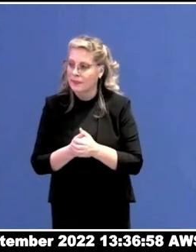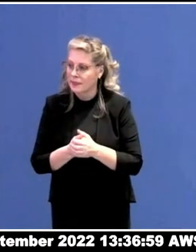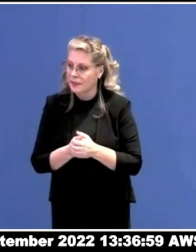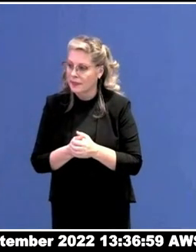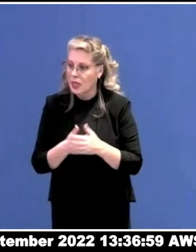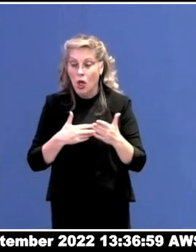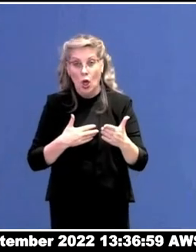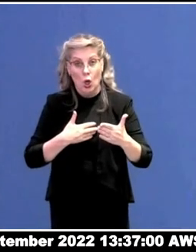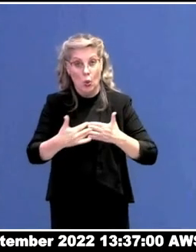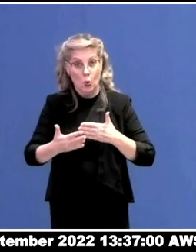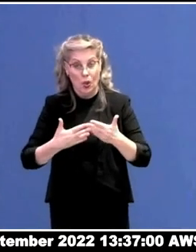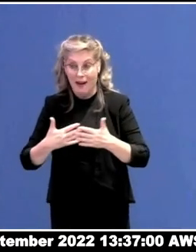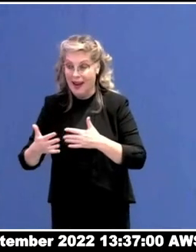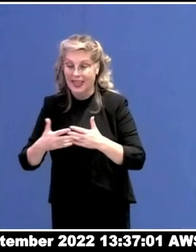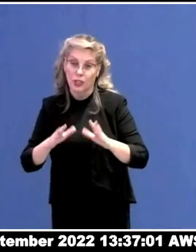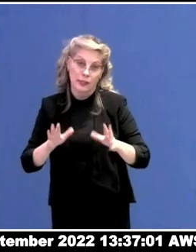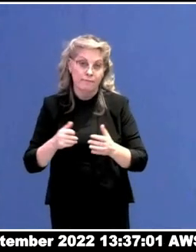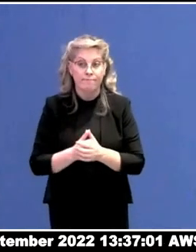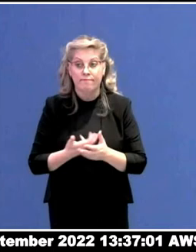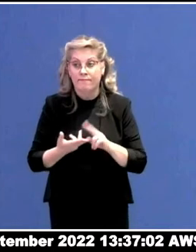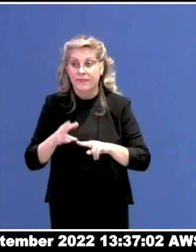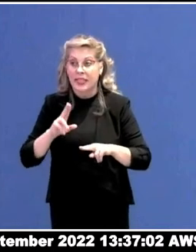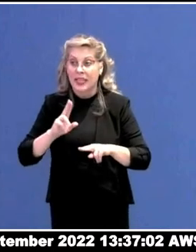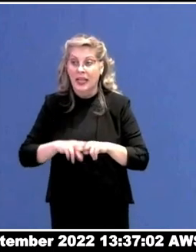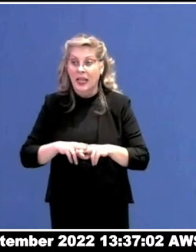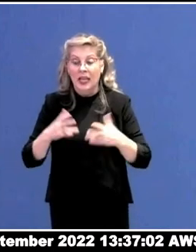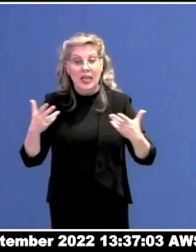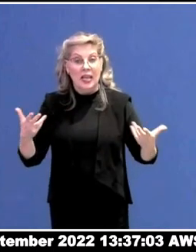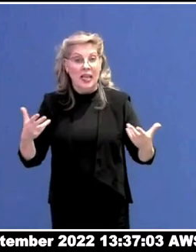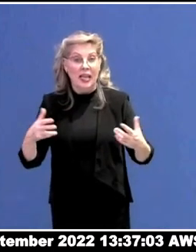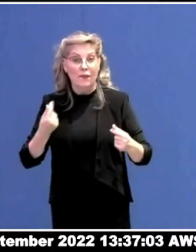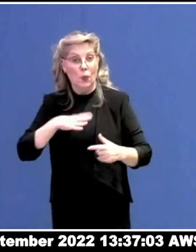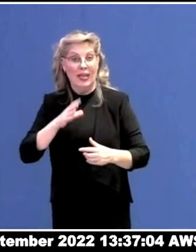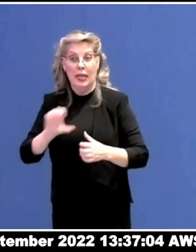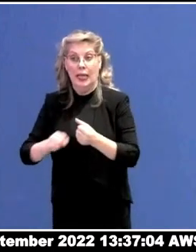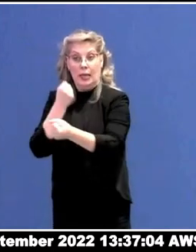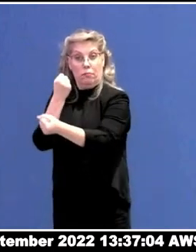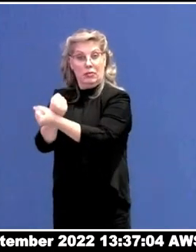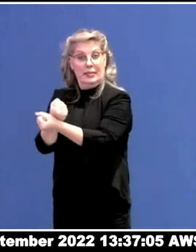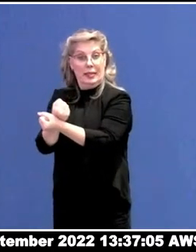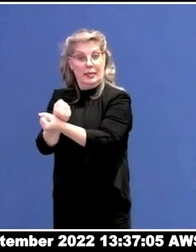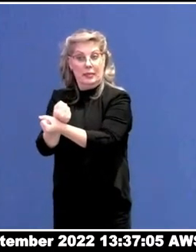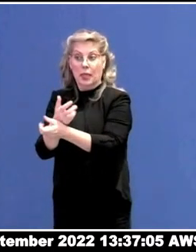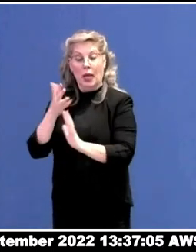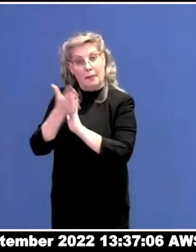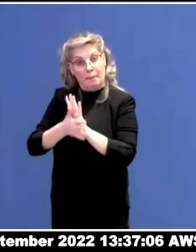the community wants prisons and we want to incarcerate people, then they must be held accountable and they must be transparent.